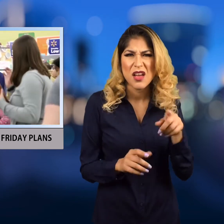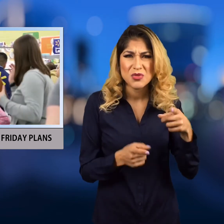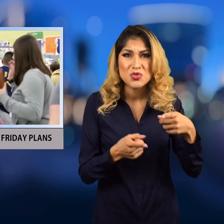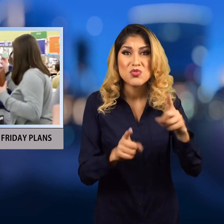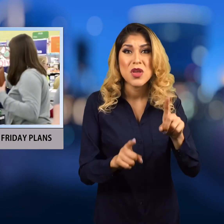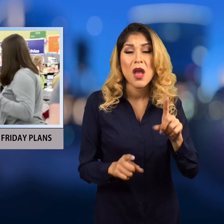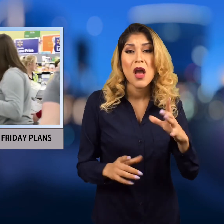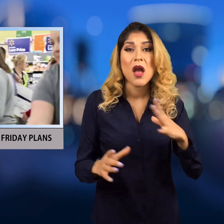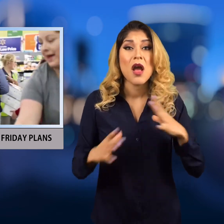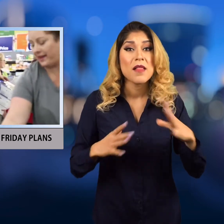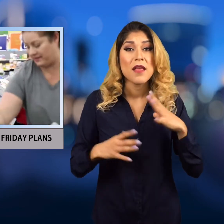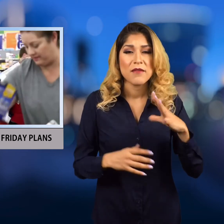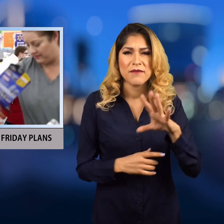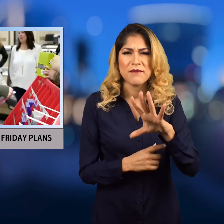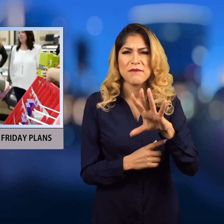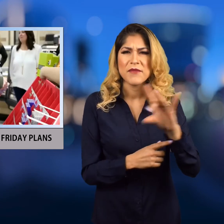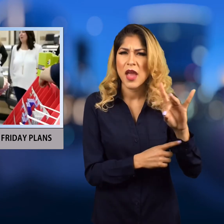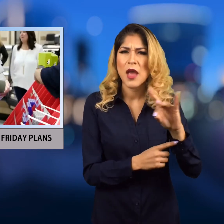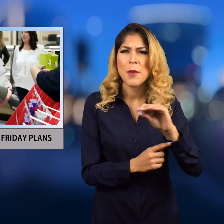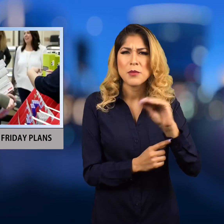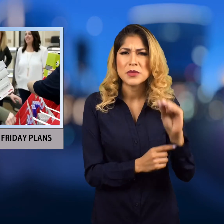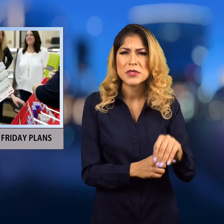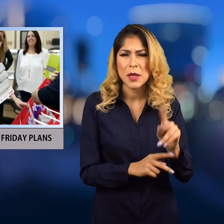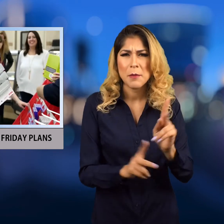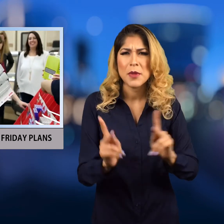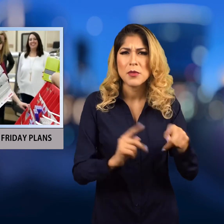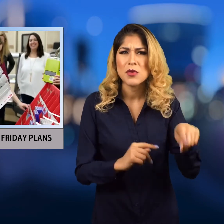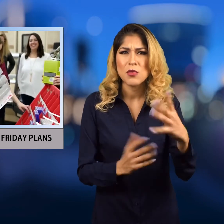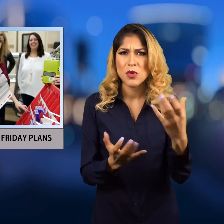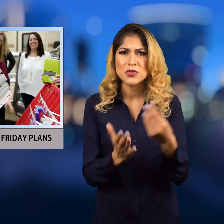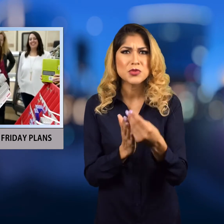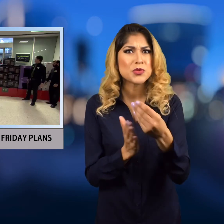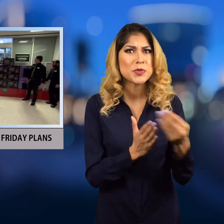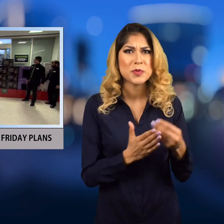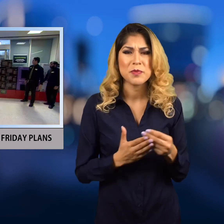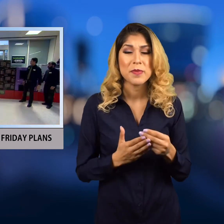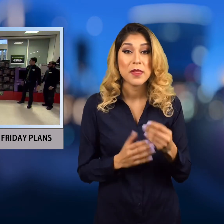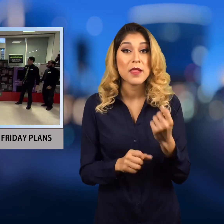58 percent of people want to shop on the holiday.